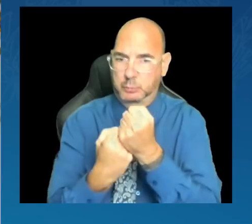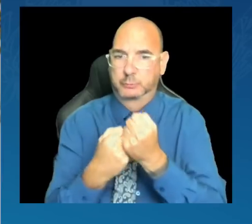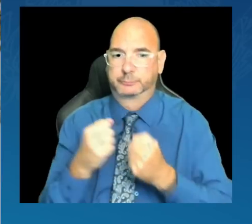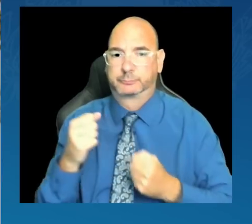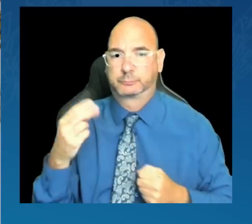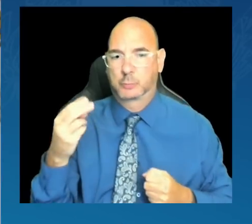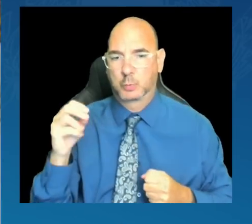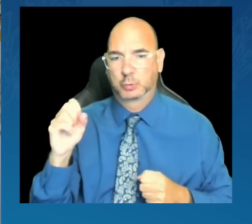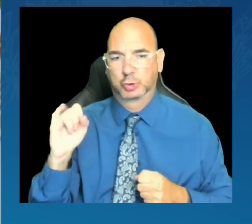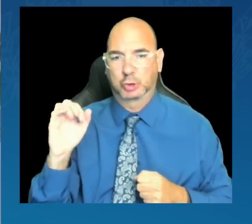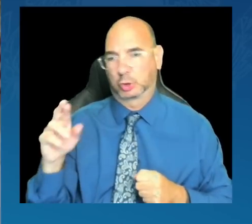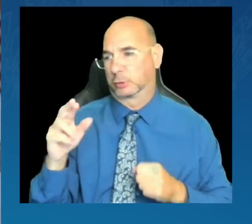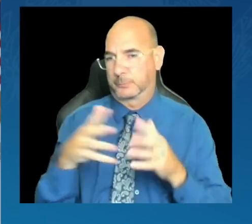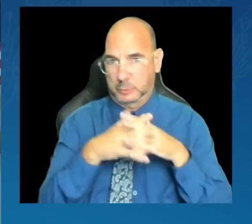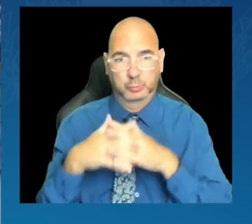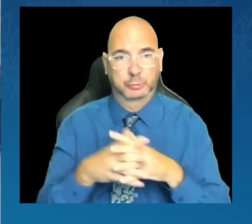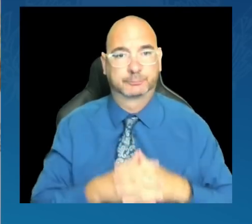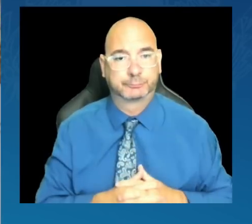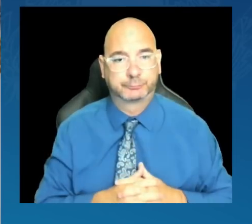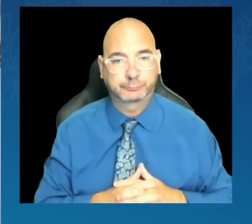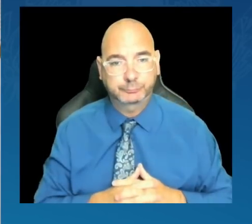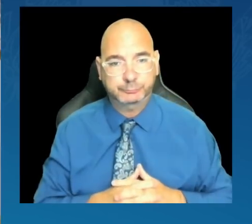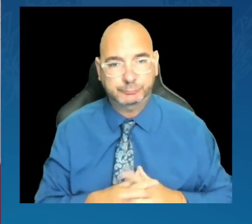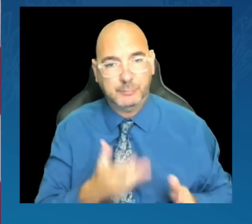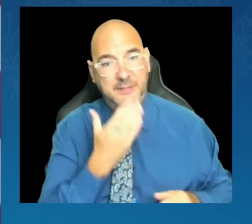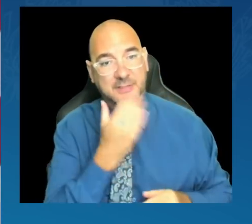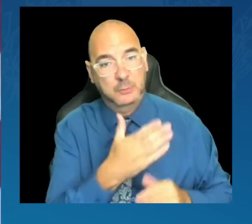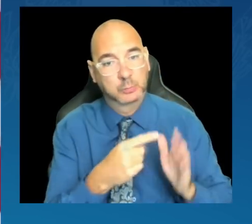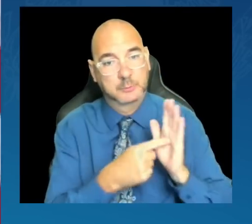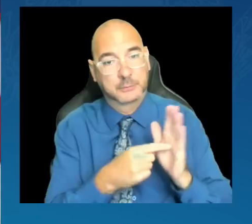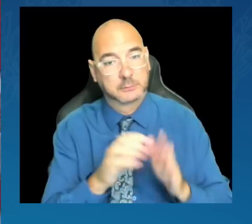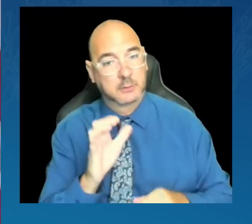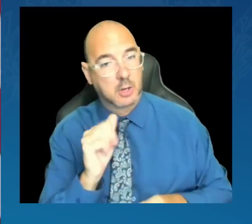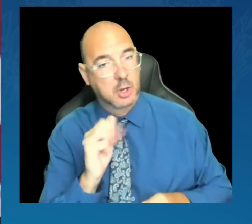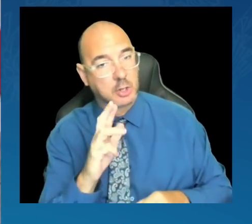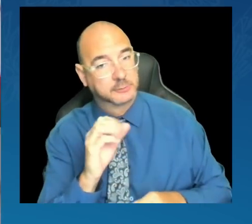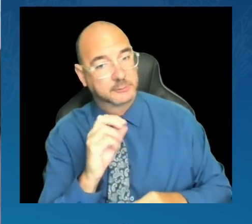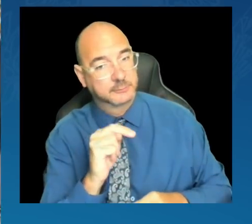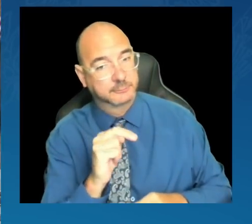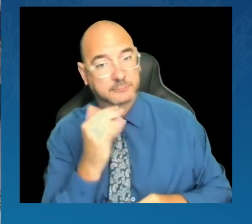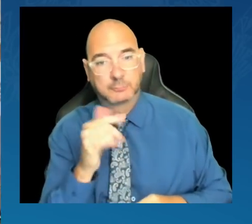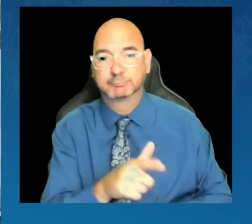Madam Vice President, it is so an honor to have you here with us today. It really is.